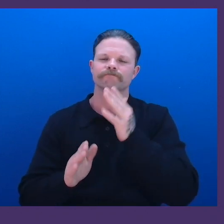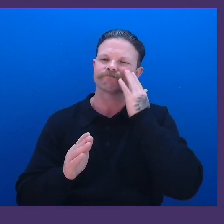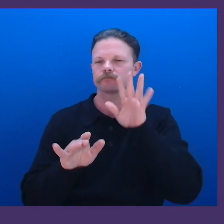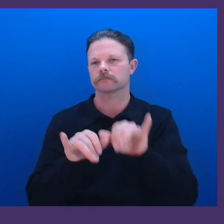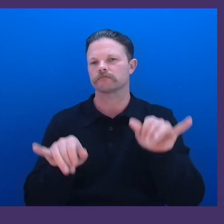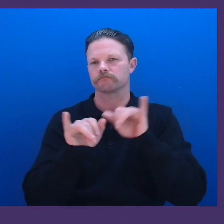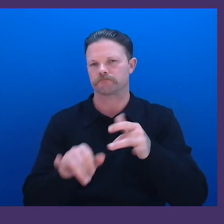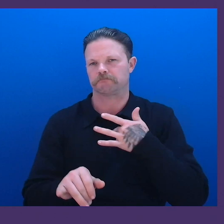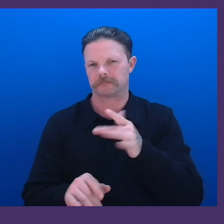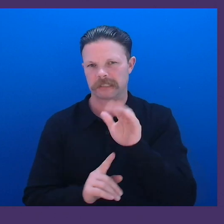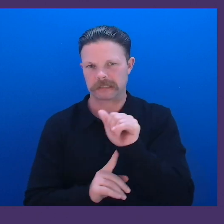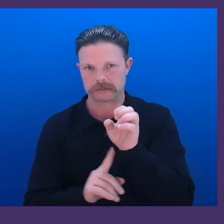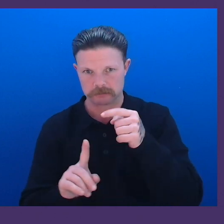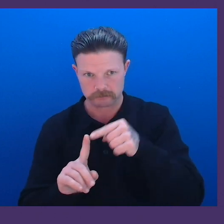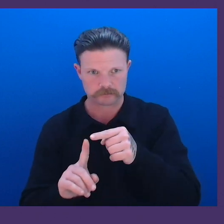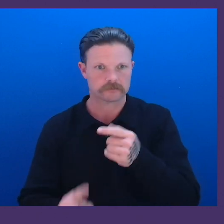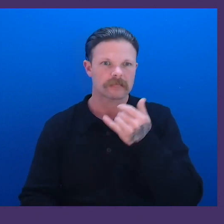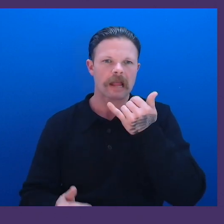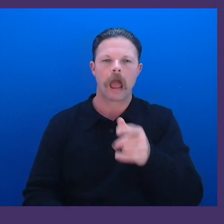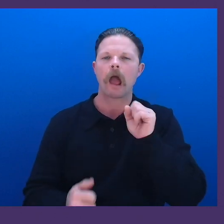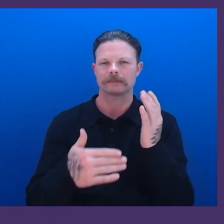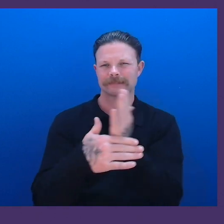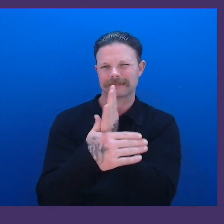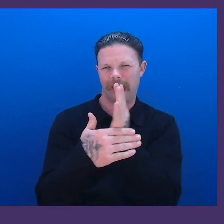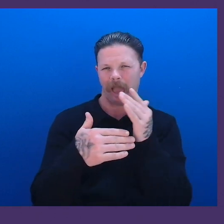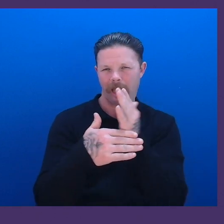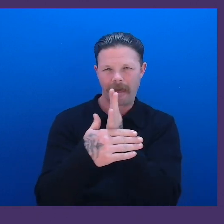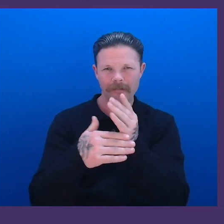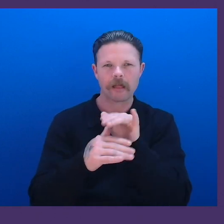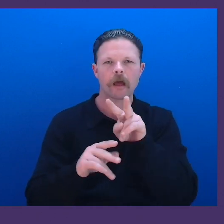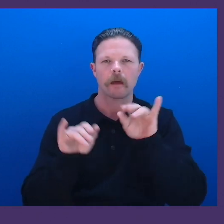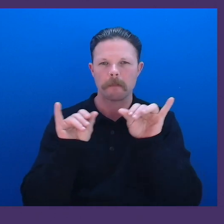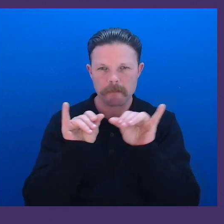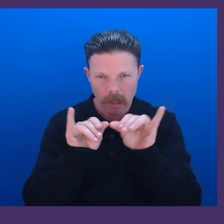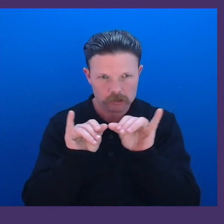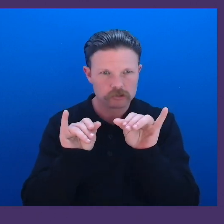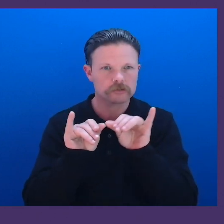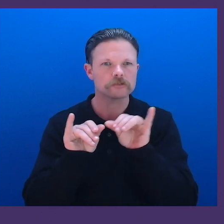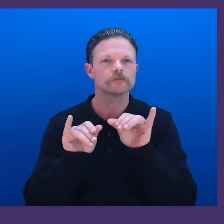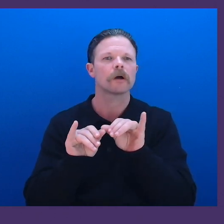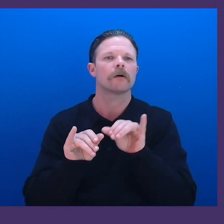And I think Dr. Sarah Bird spoke about them in the panel session and what tools they're using.